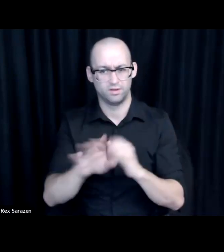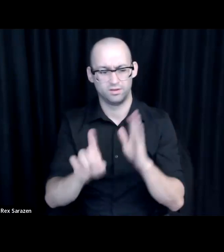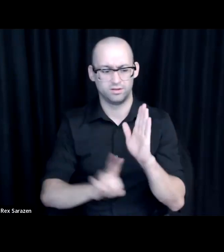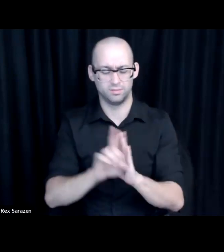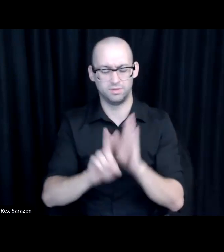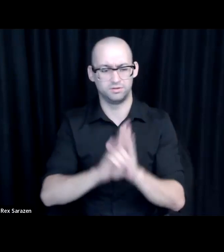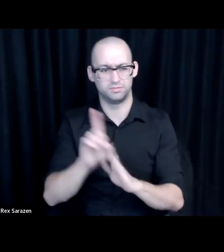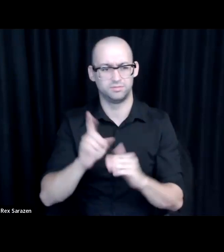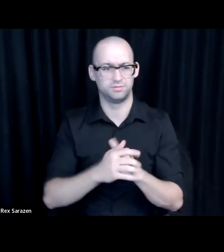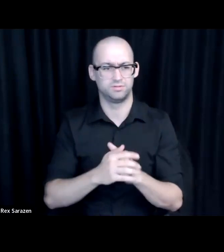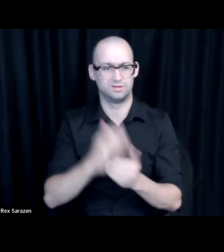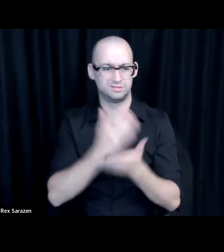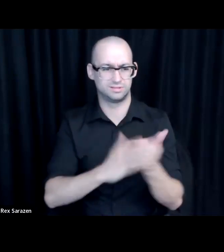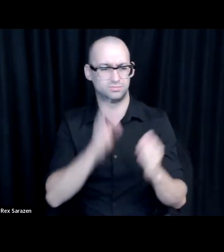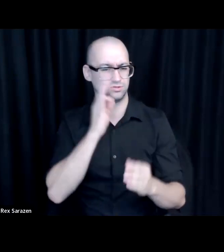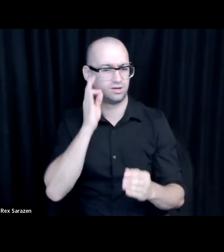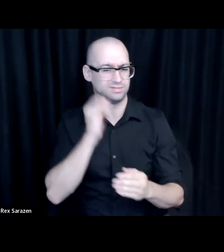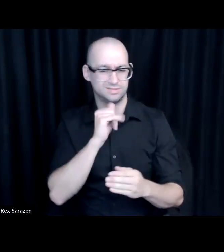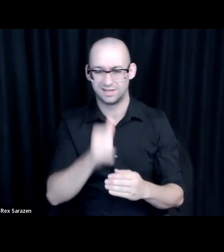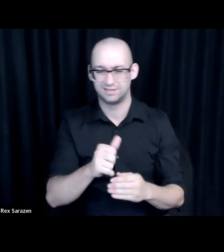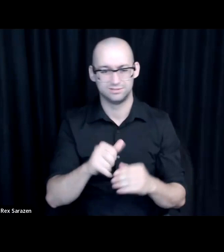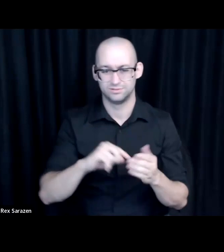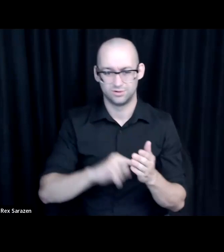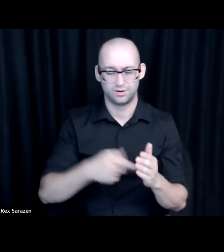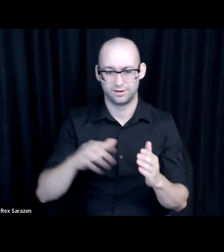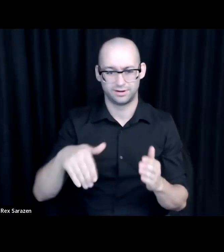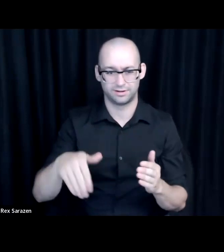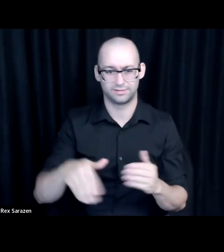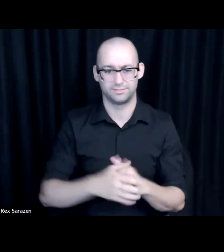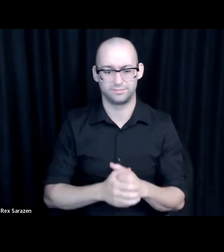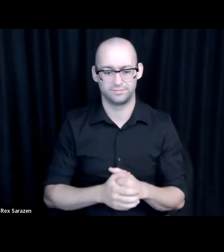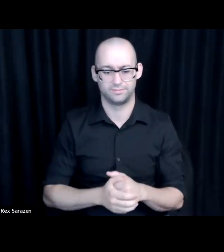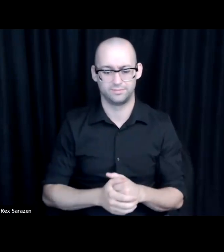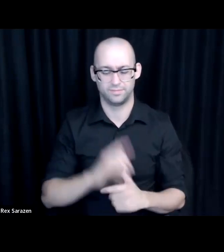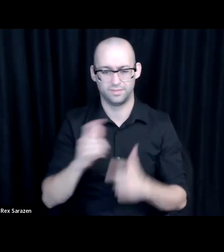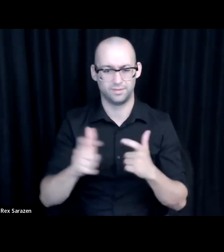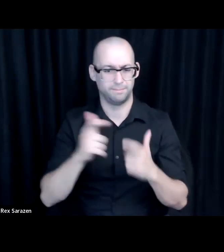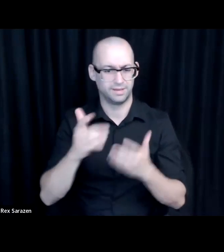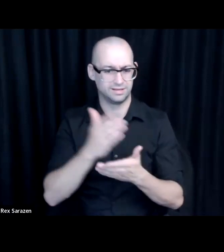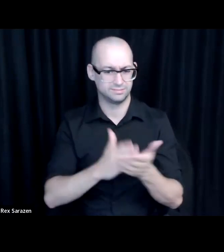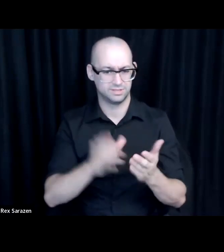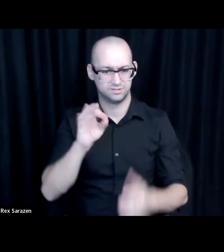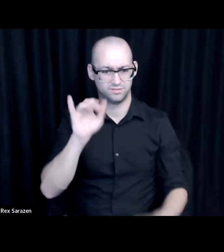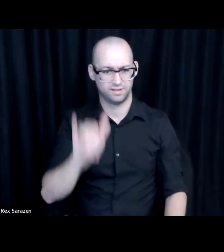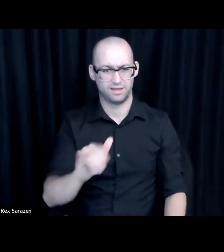getting started. So I think the biggest piece of this is that you know you're not doing this